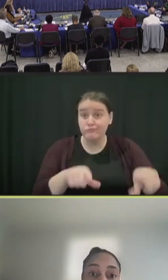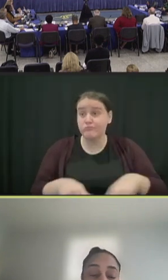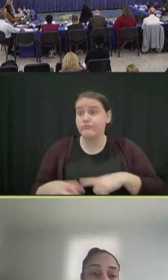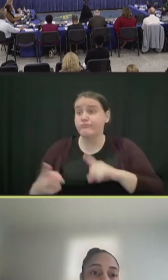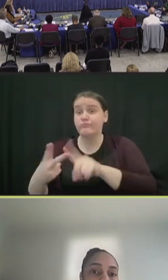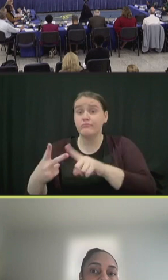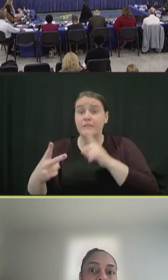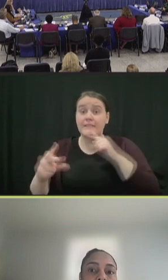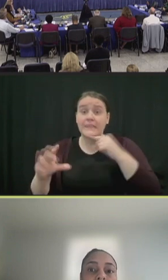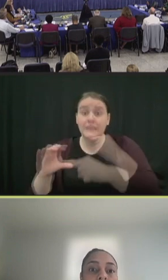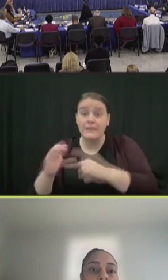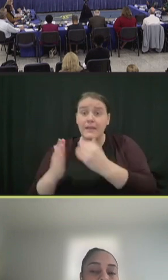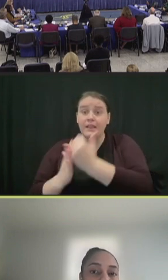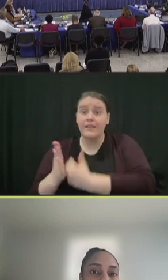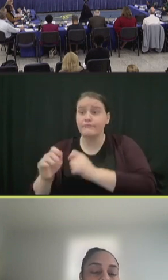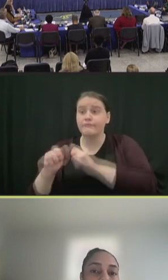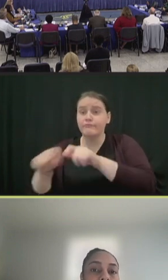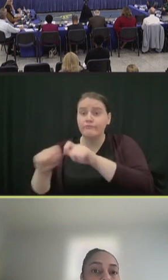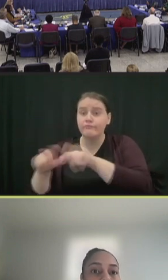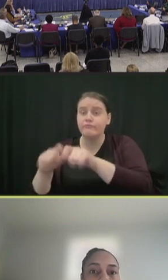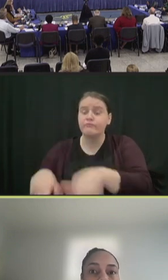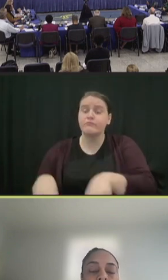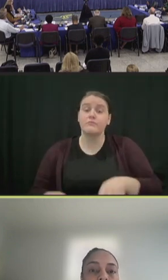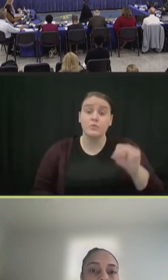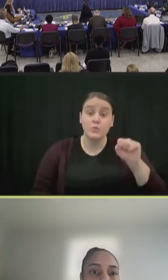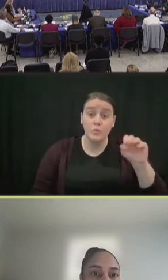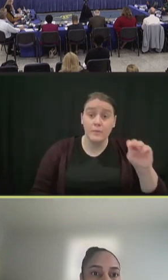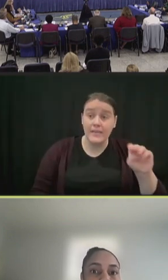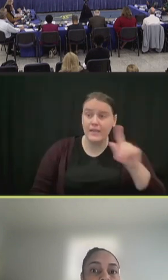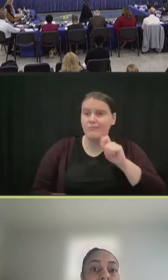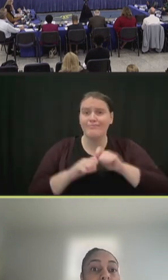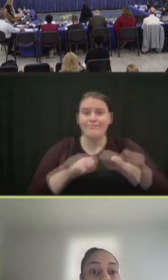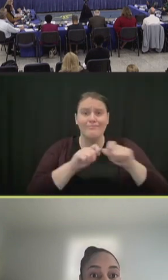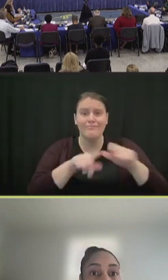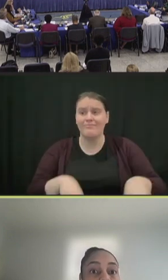social media channels, share those widely through the channels that you typically